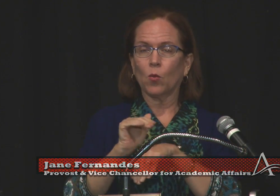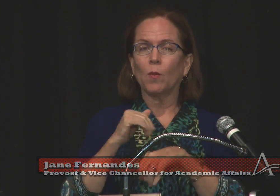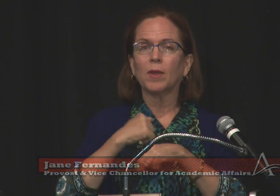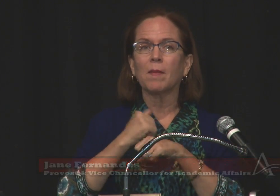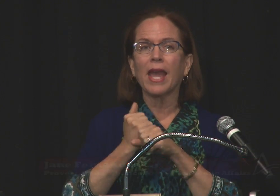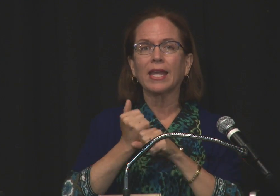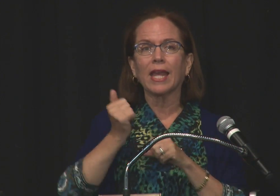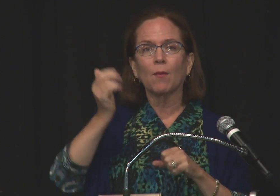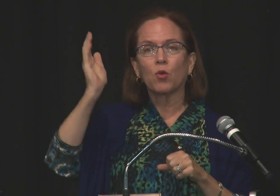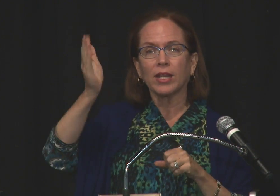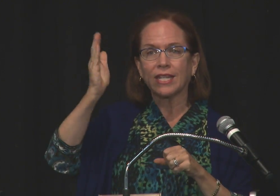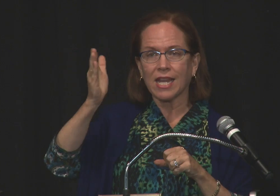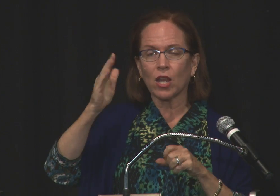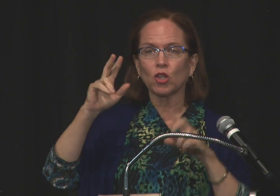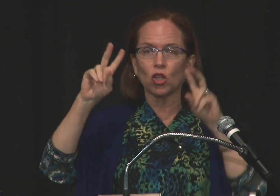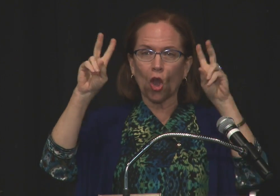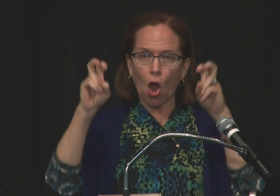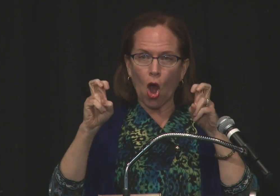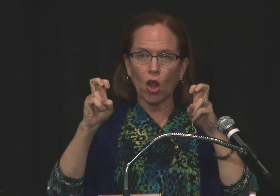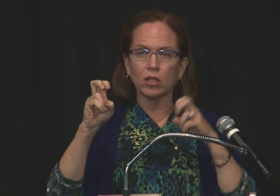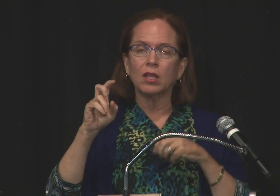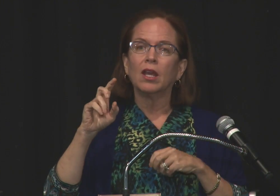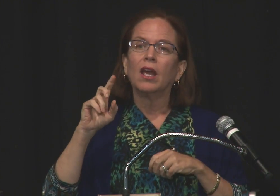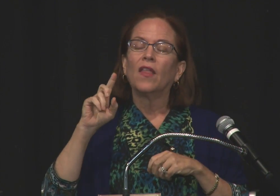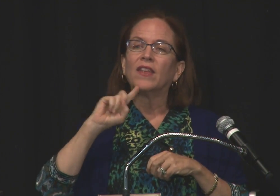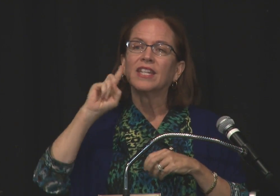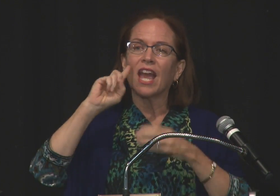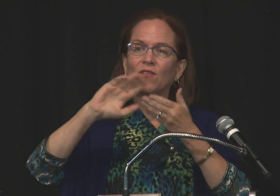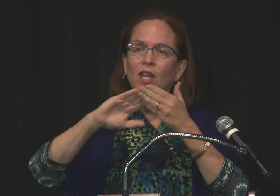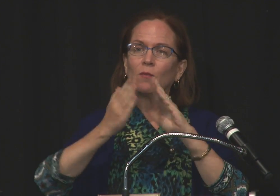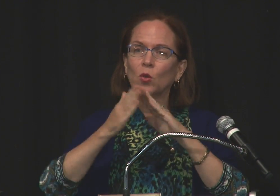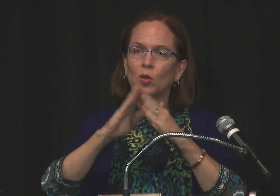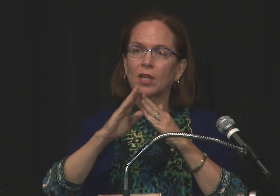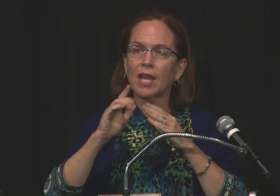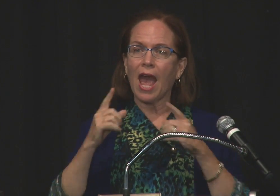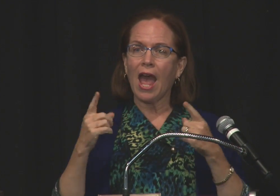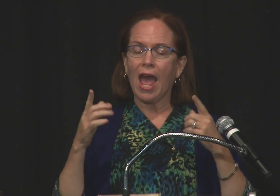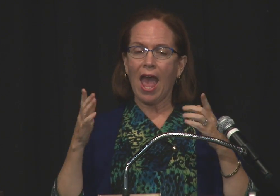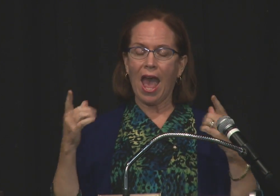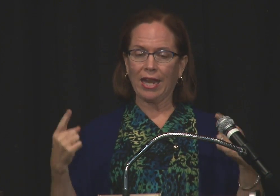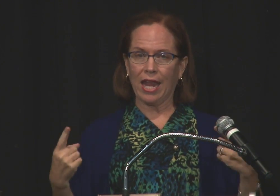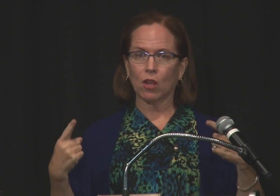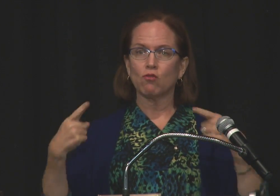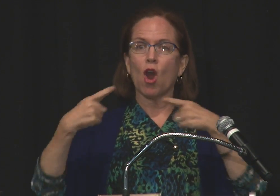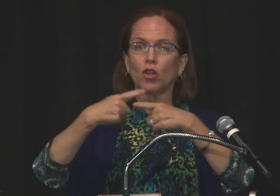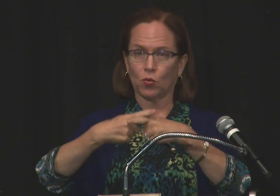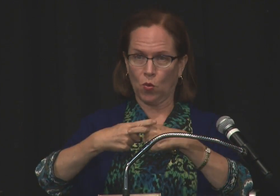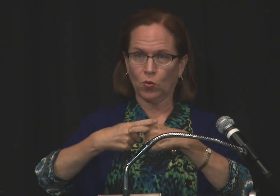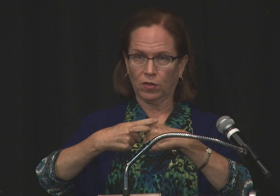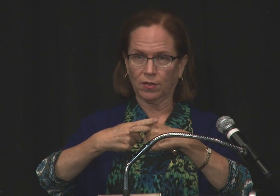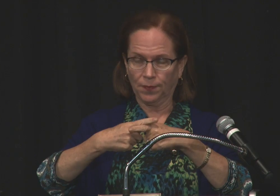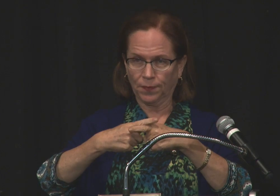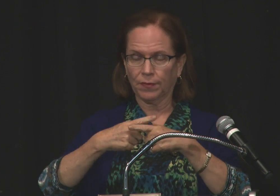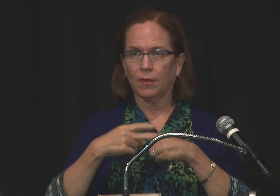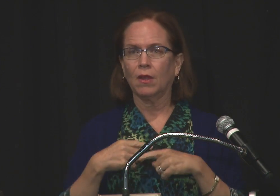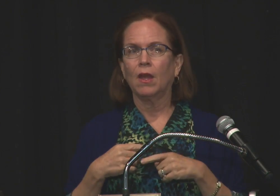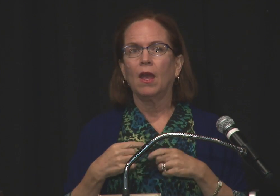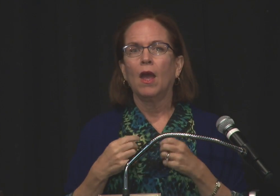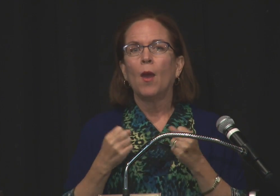will be making a presentation called "The Deaf Community at a Crossroads".